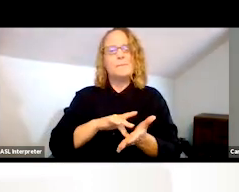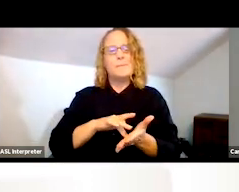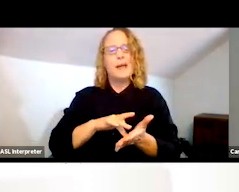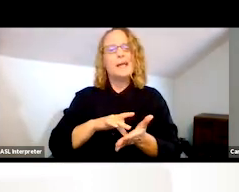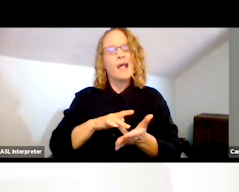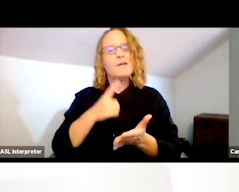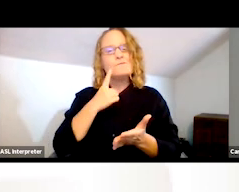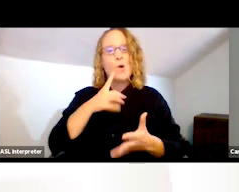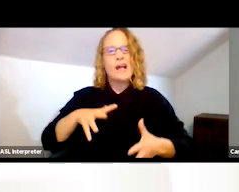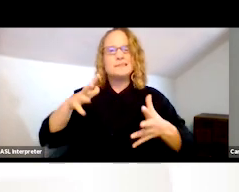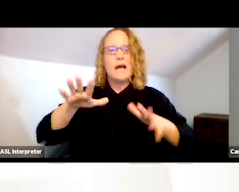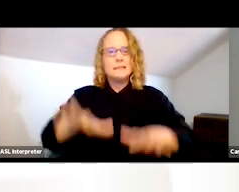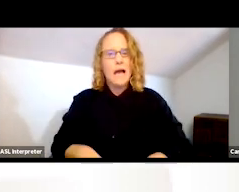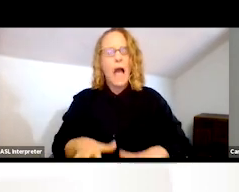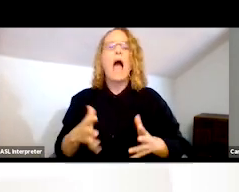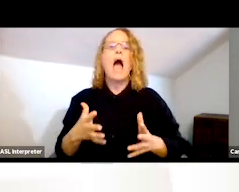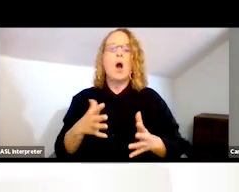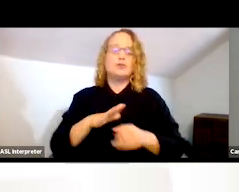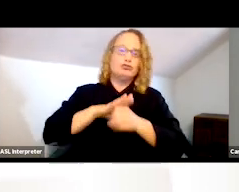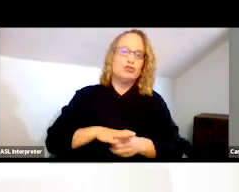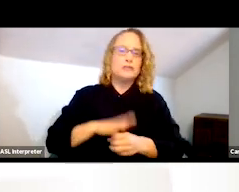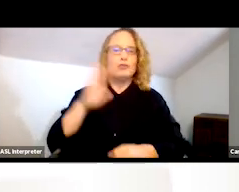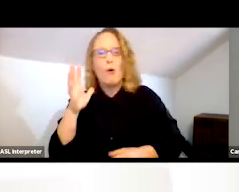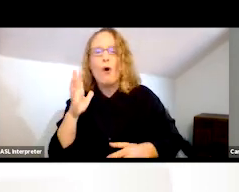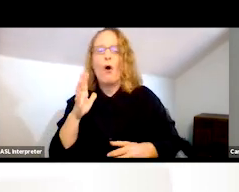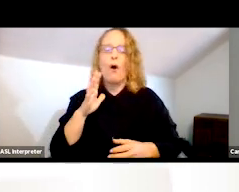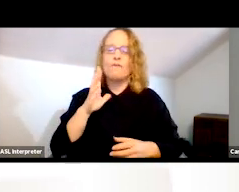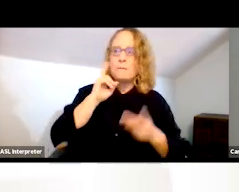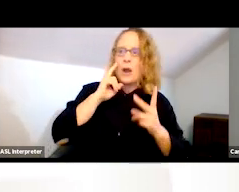but I knew how to self-medicate, and that's what I started to do.